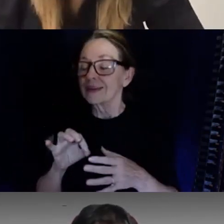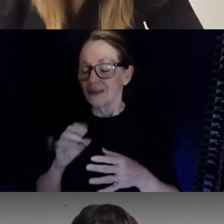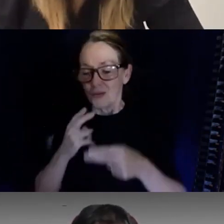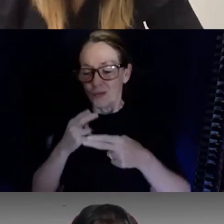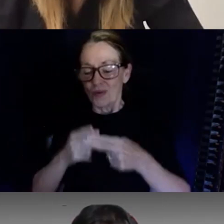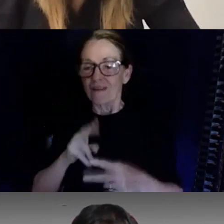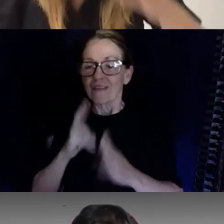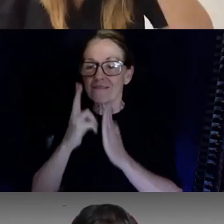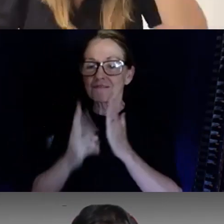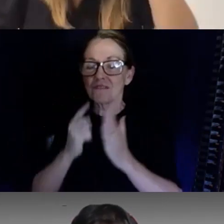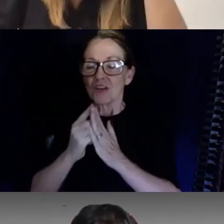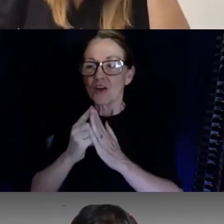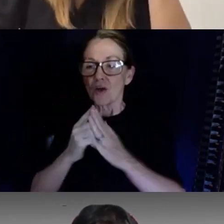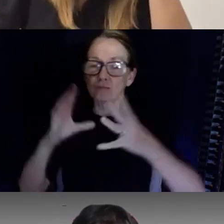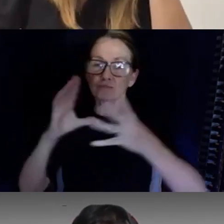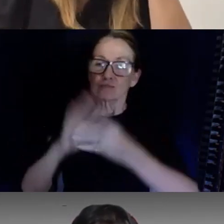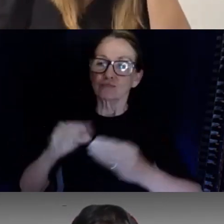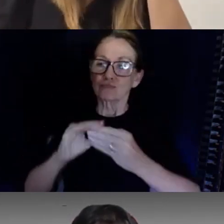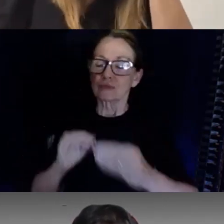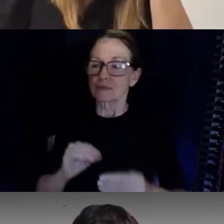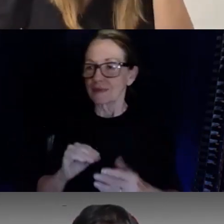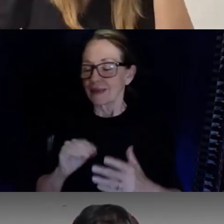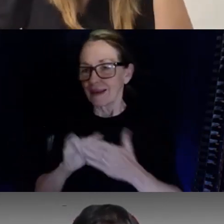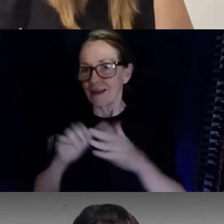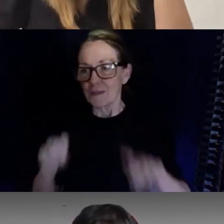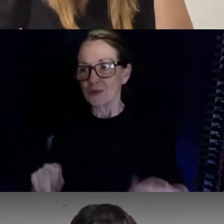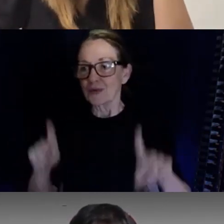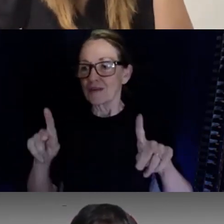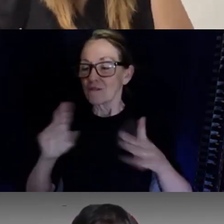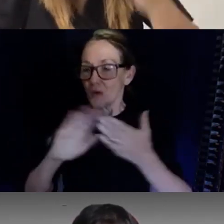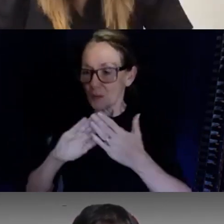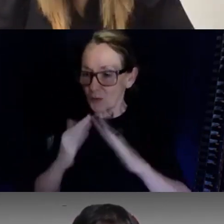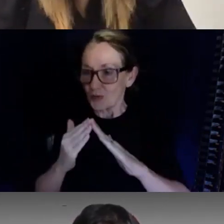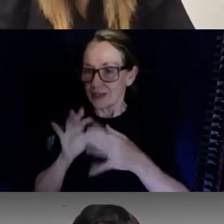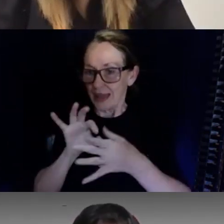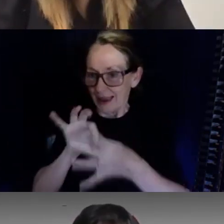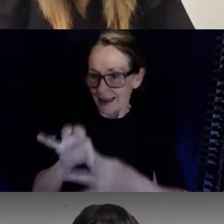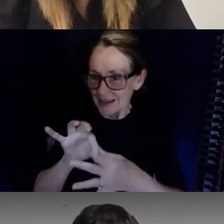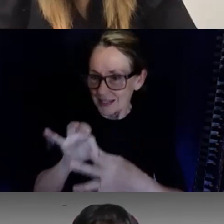THE SURVEY TALKS ABOUT THE JULY 9TH MEETING WITH THE $5 GIFT CARD, DID ANYTHING COME OF THAT?